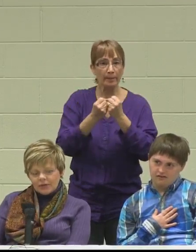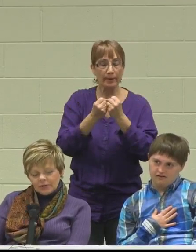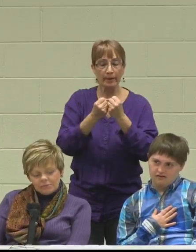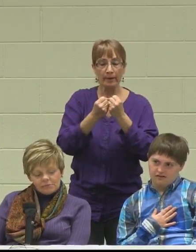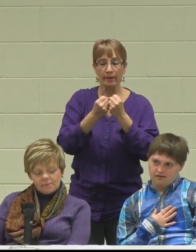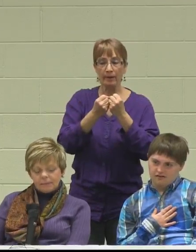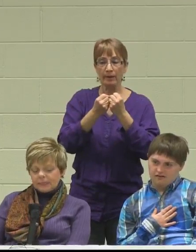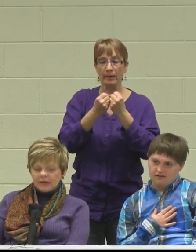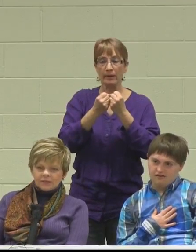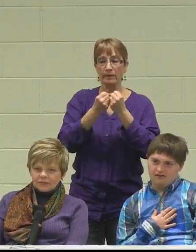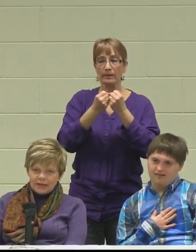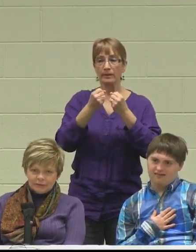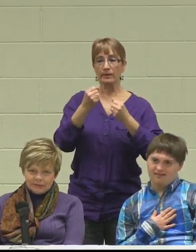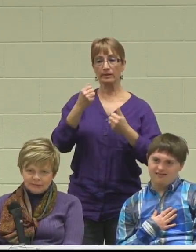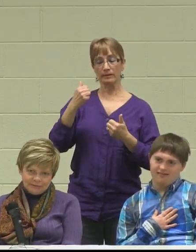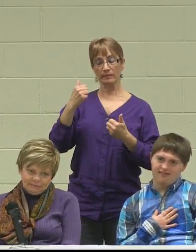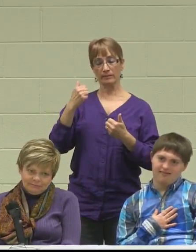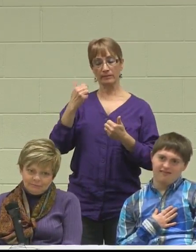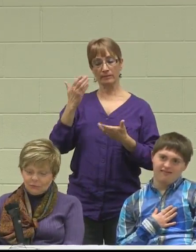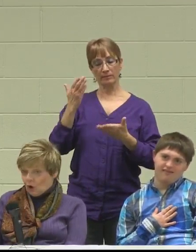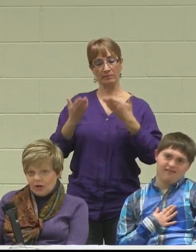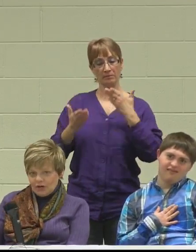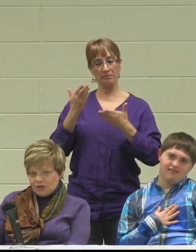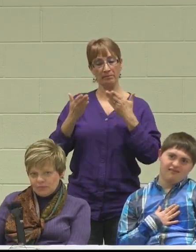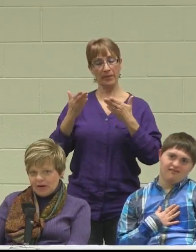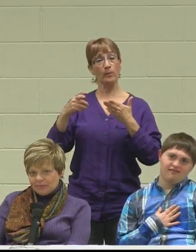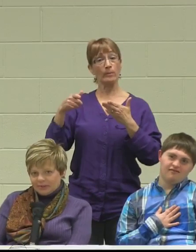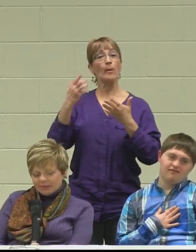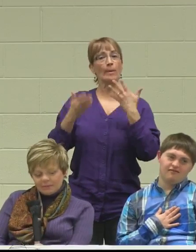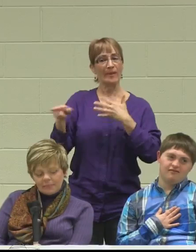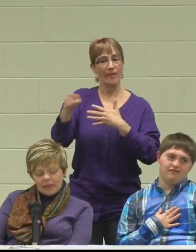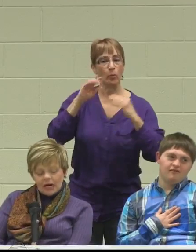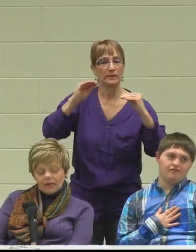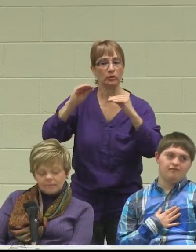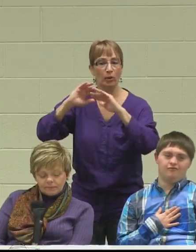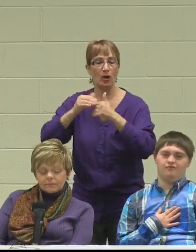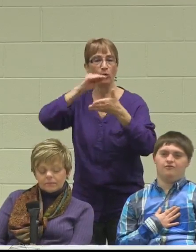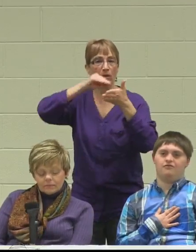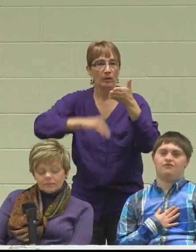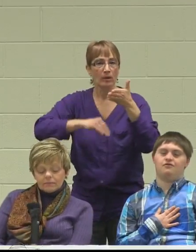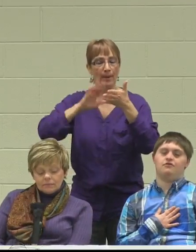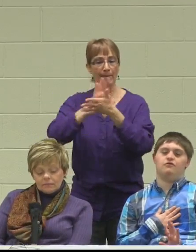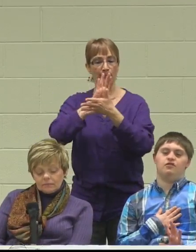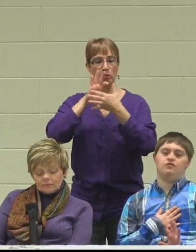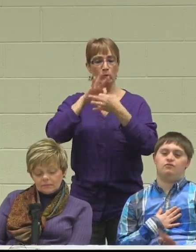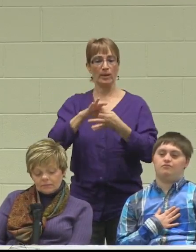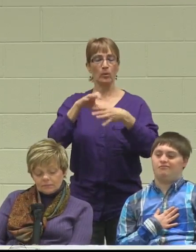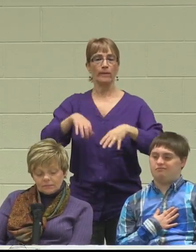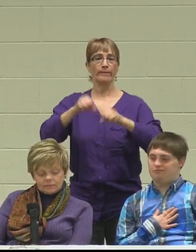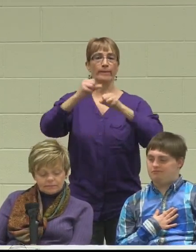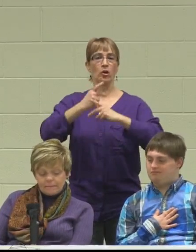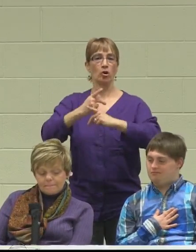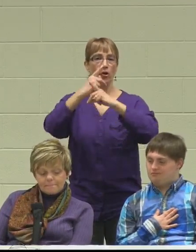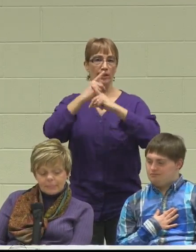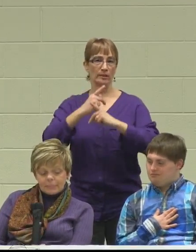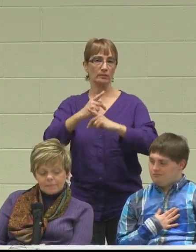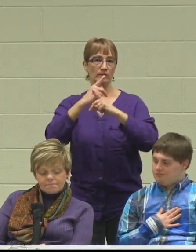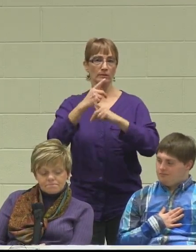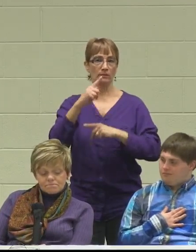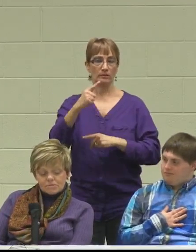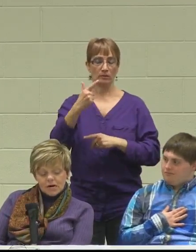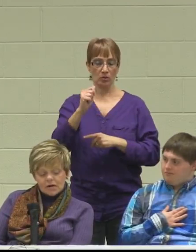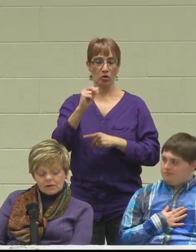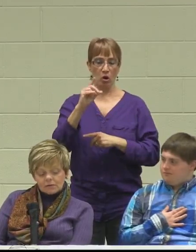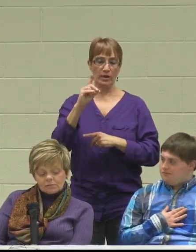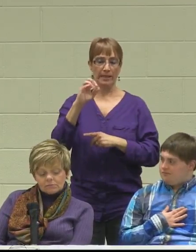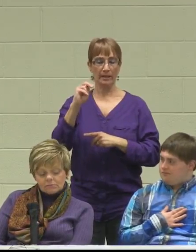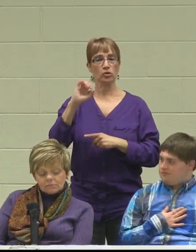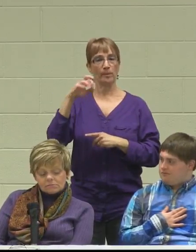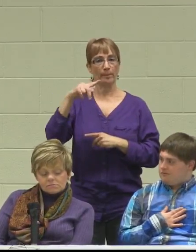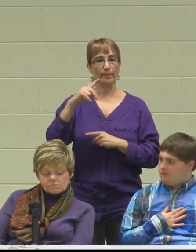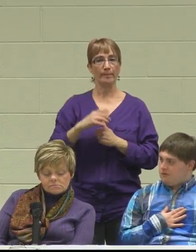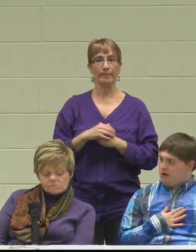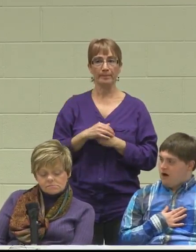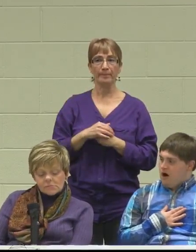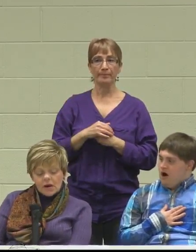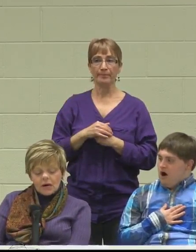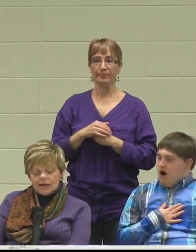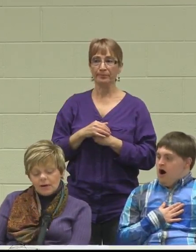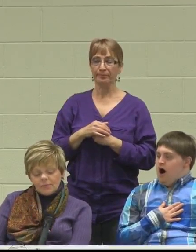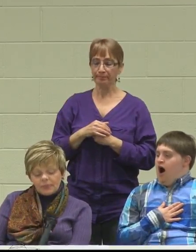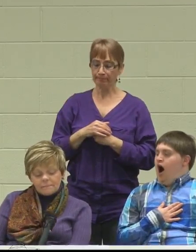and fill out your guardianship papers.